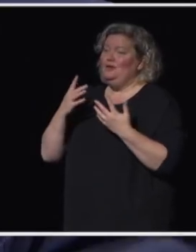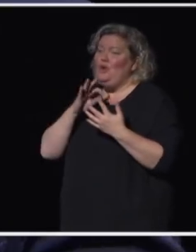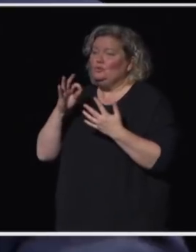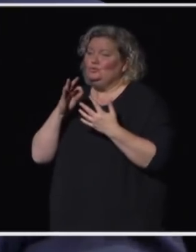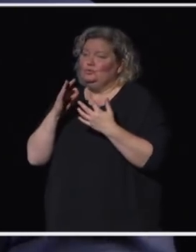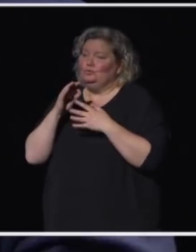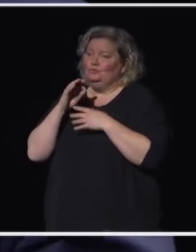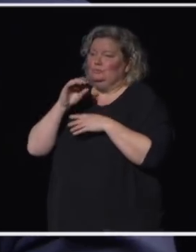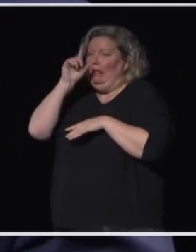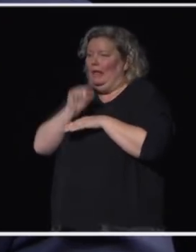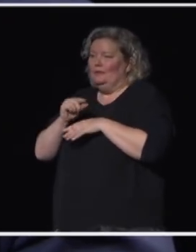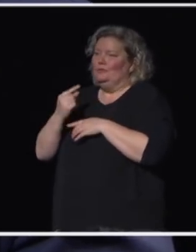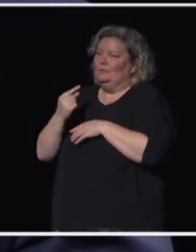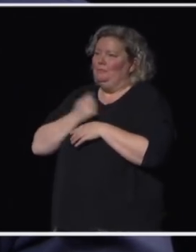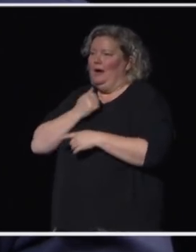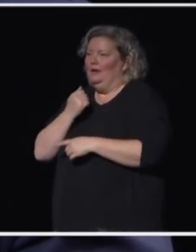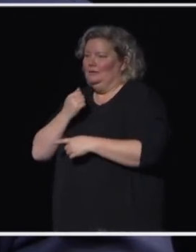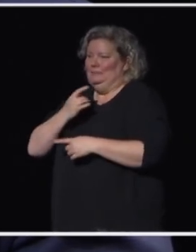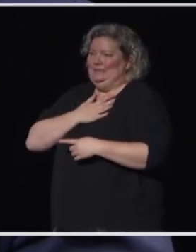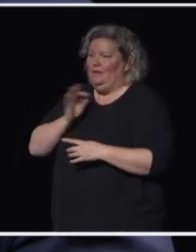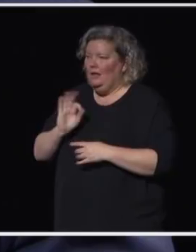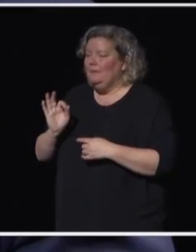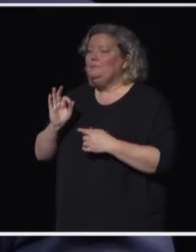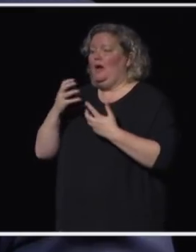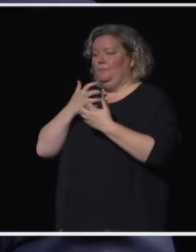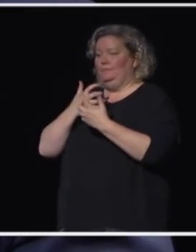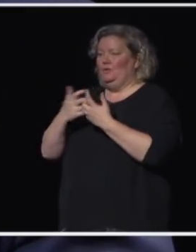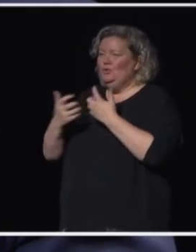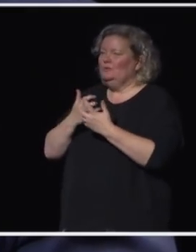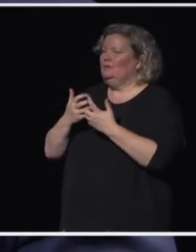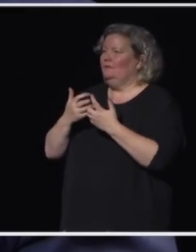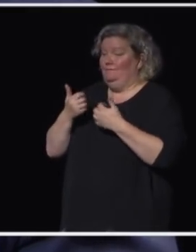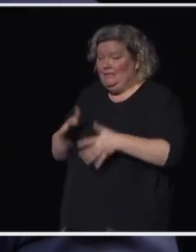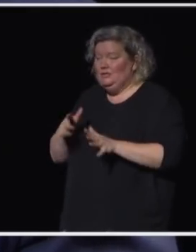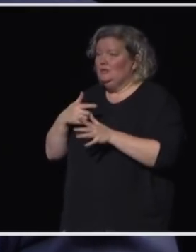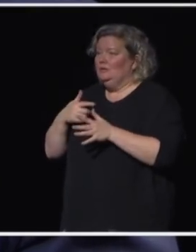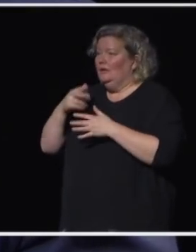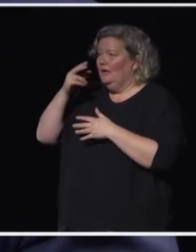I'm just giving you, you know, the portrait of who I was when I came to Howard University. When you're young, at least when I grew up,